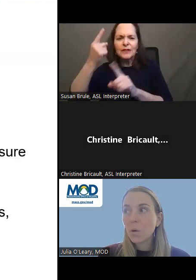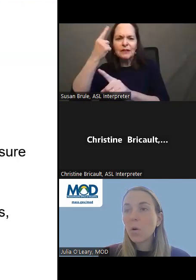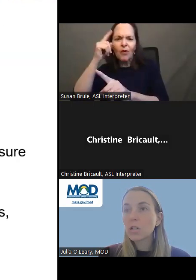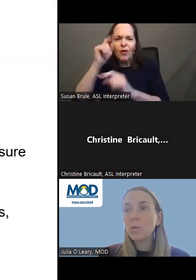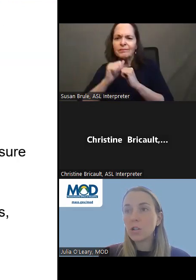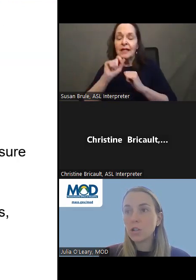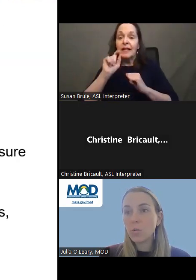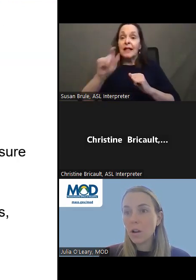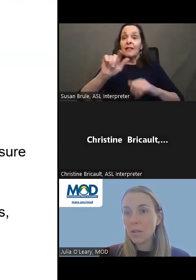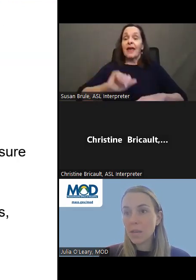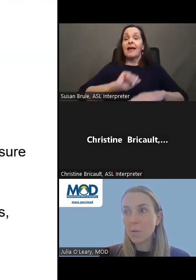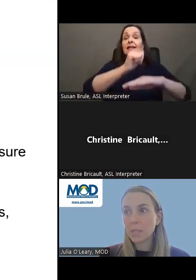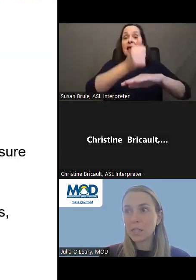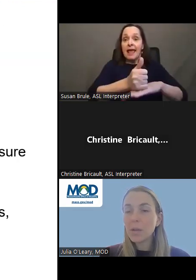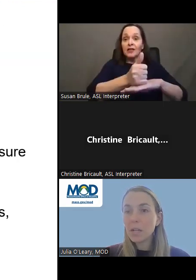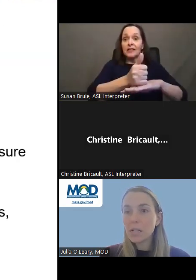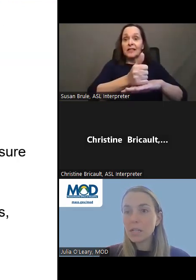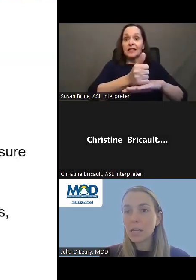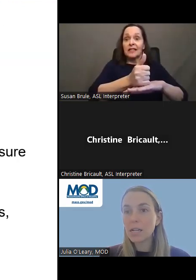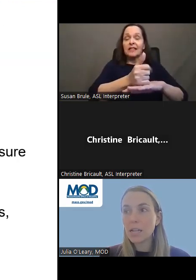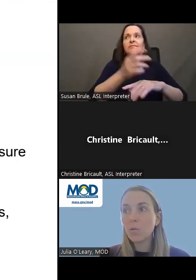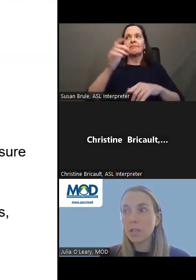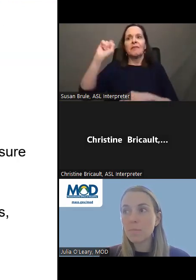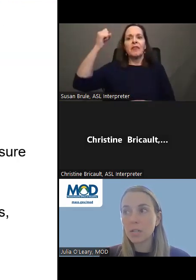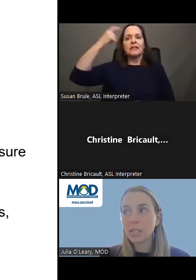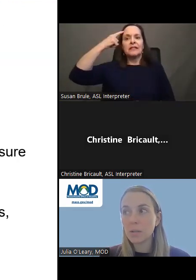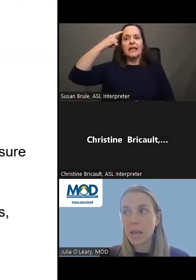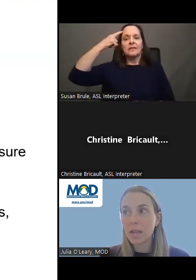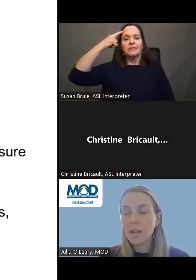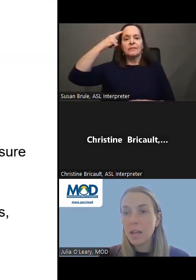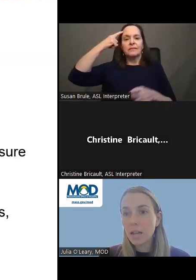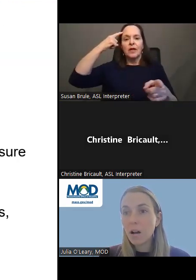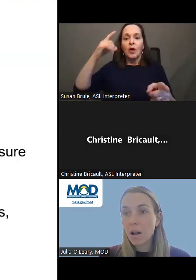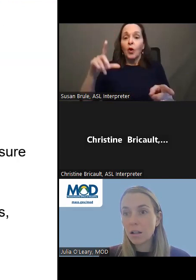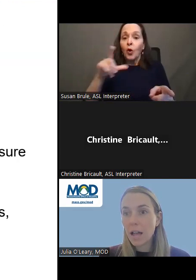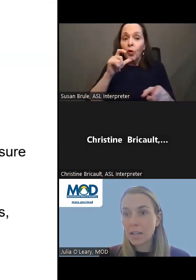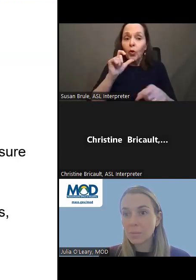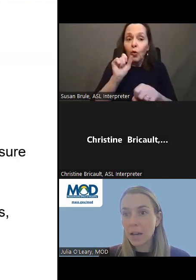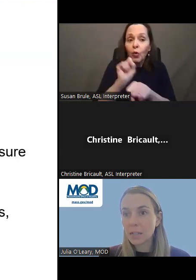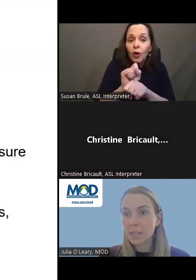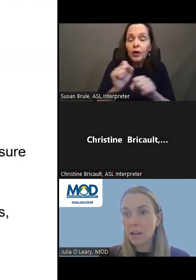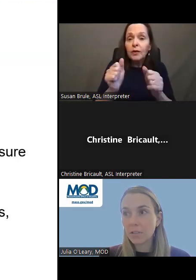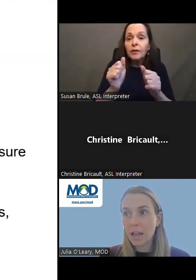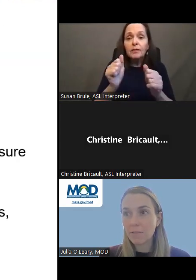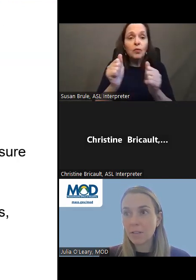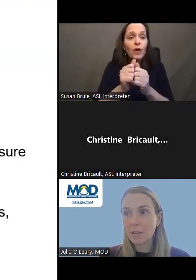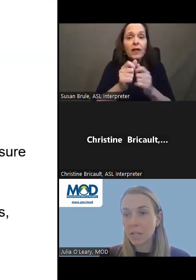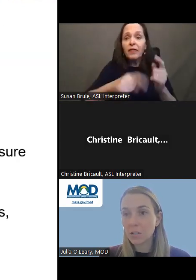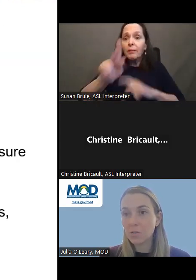works to ensure that people with disabilities can equally participate in all aspects of life in Massachusetts.